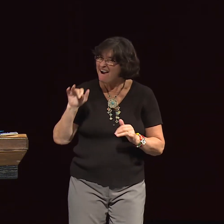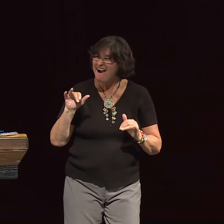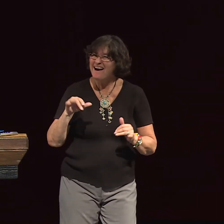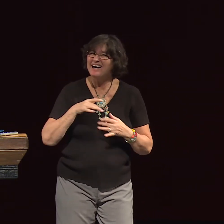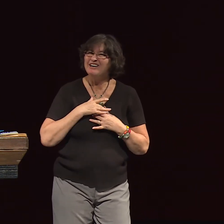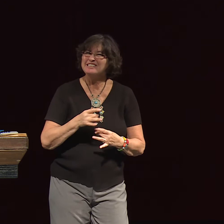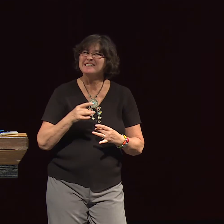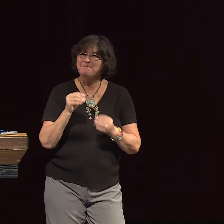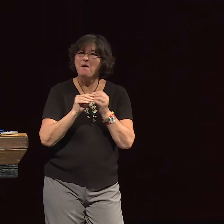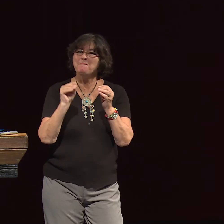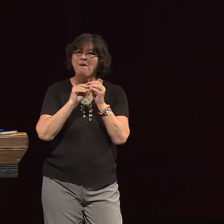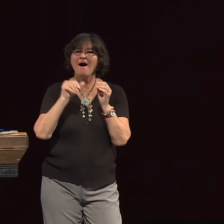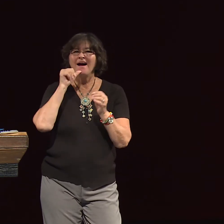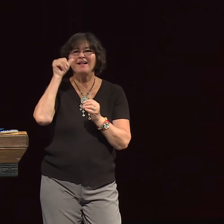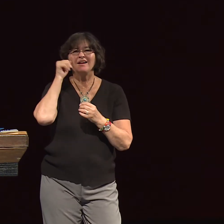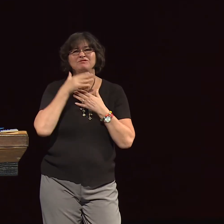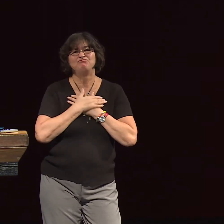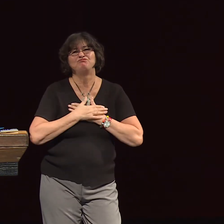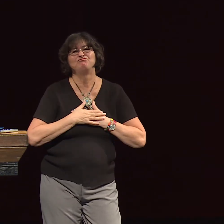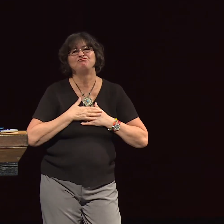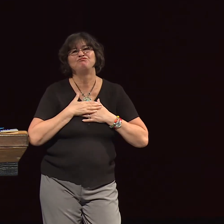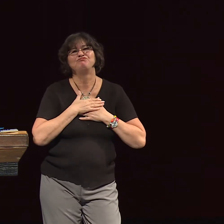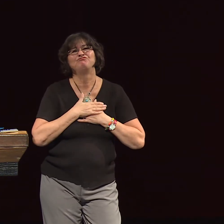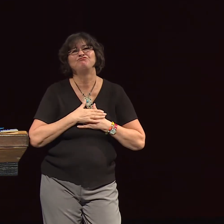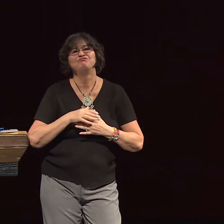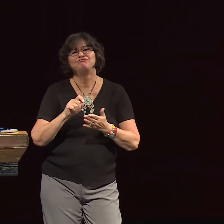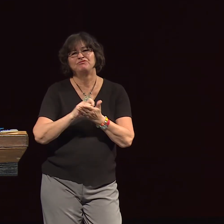Um, I see more and more adults really taking the time